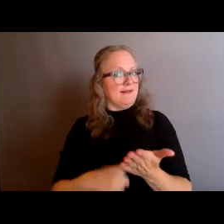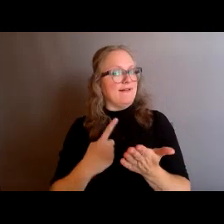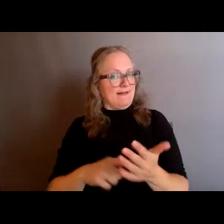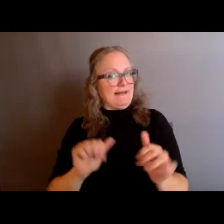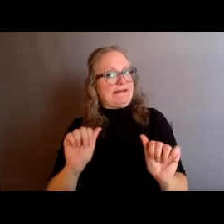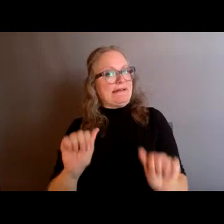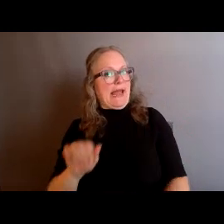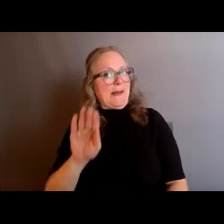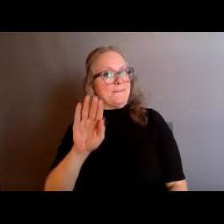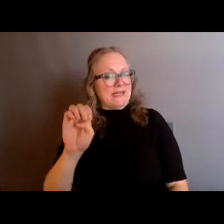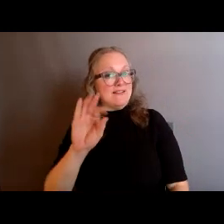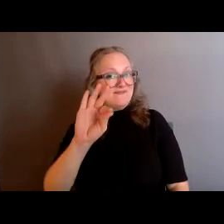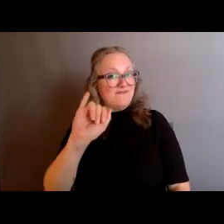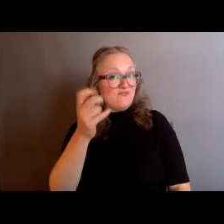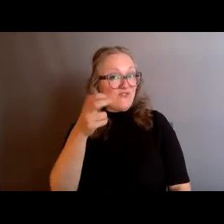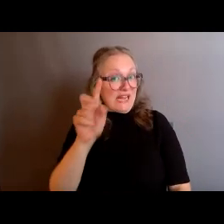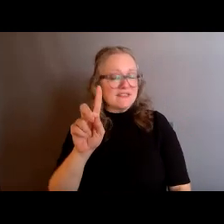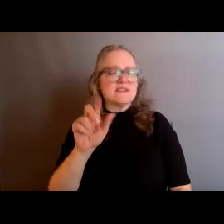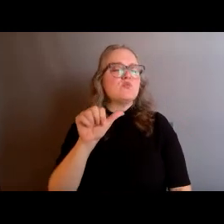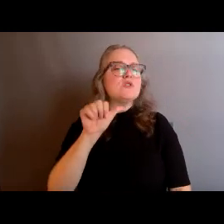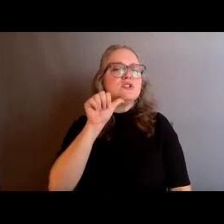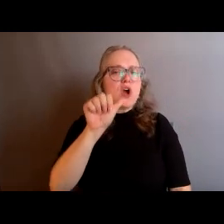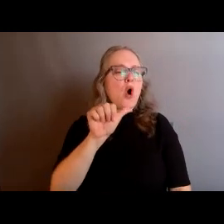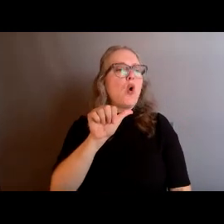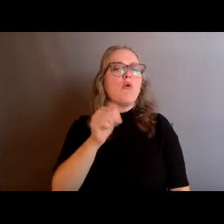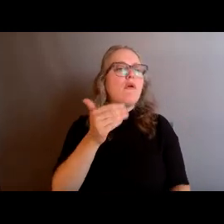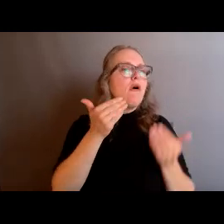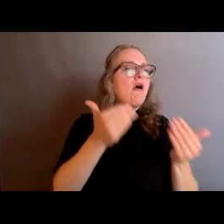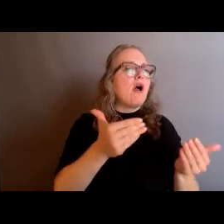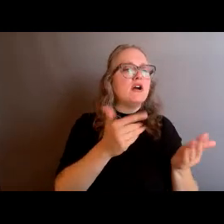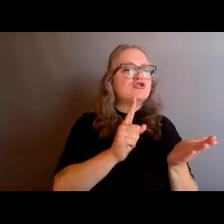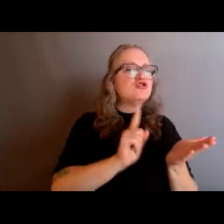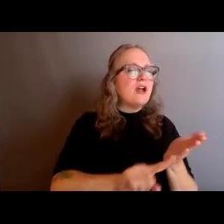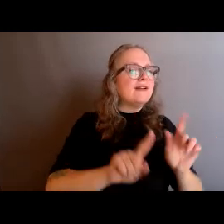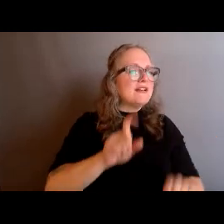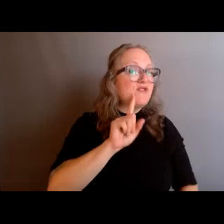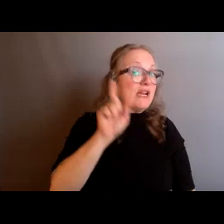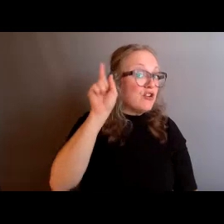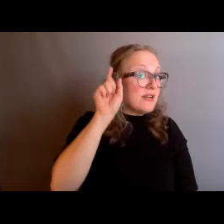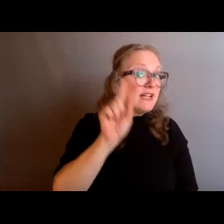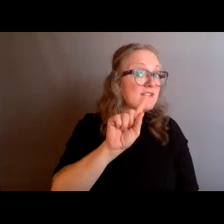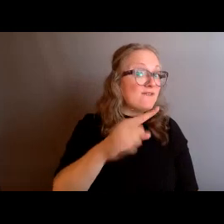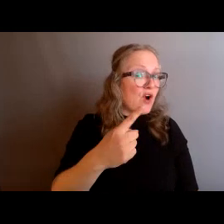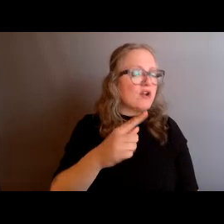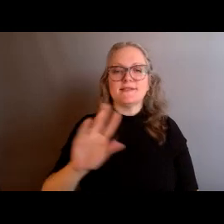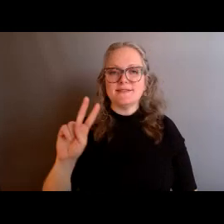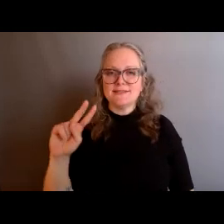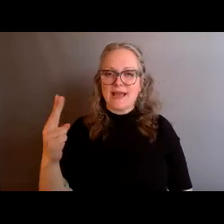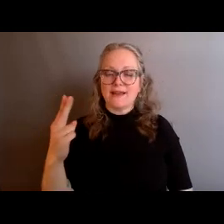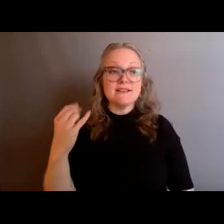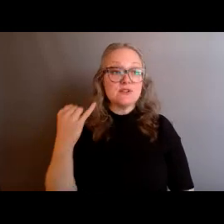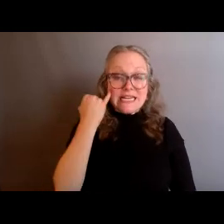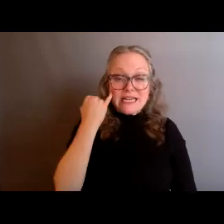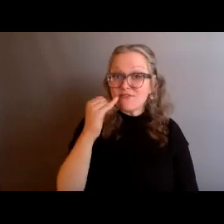We don't look at hearing aids. First. We look at hearing a second in that situation. And if it's conductive, we don't look at them at all.